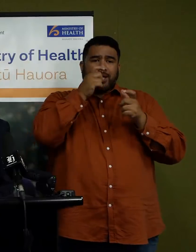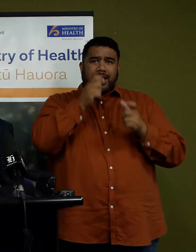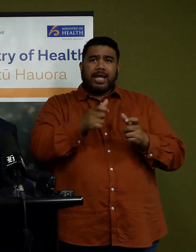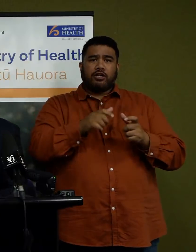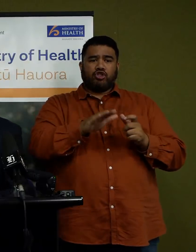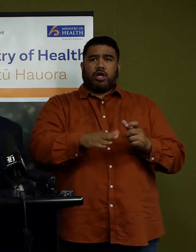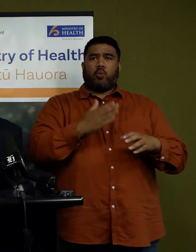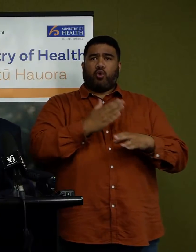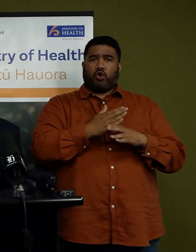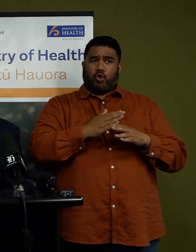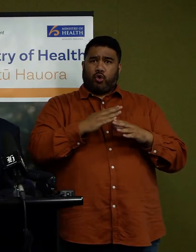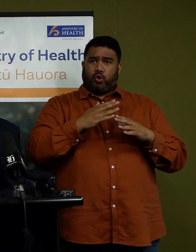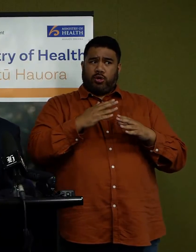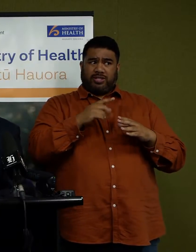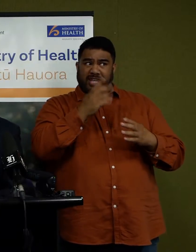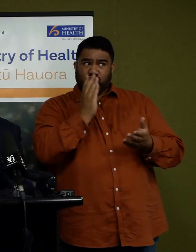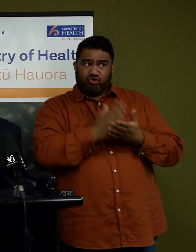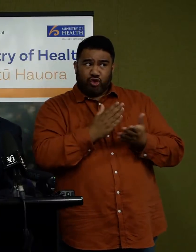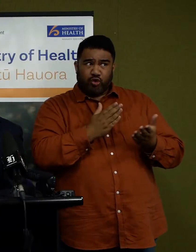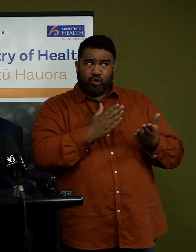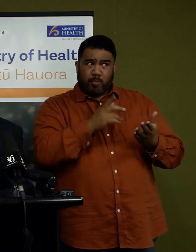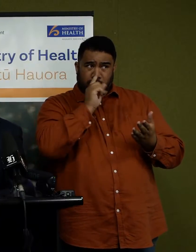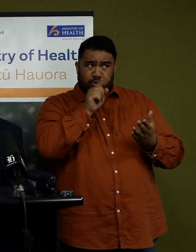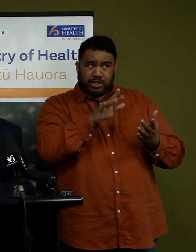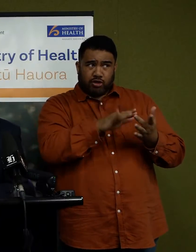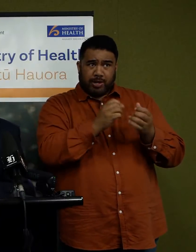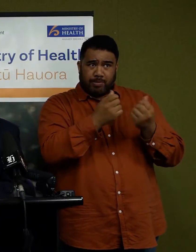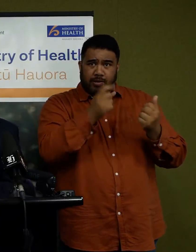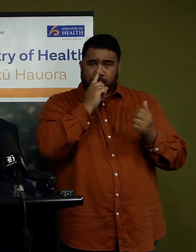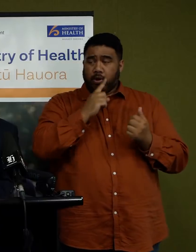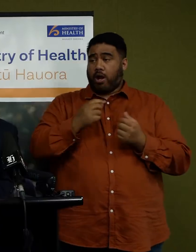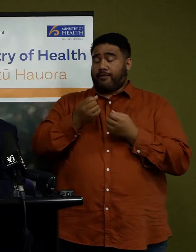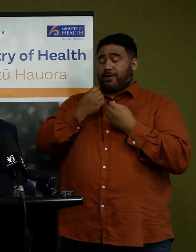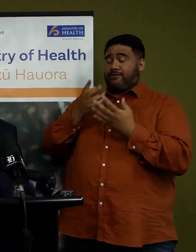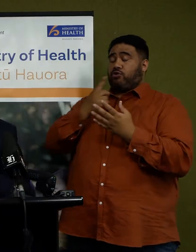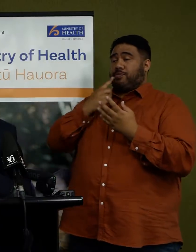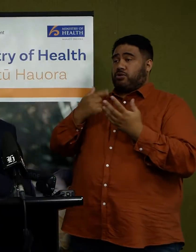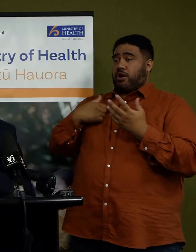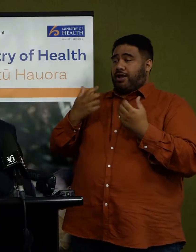I've given you all the information [? this ?] person. And I've seen several times that this person